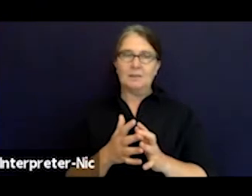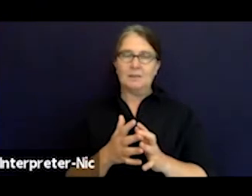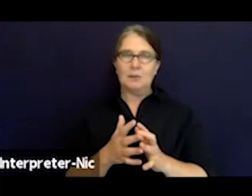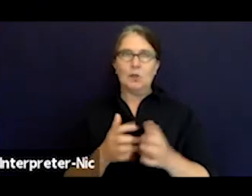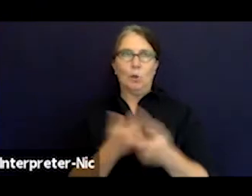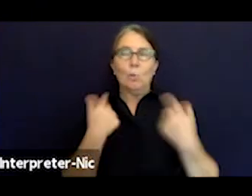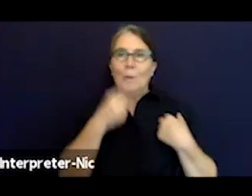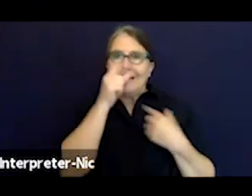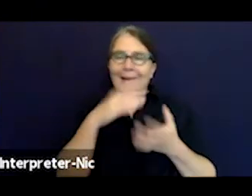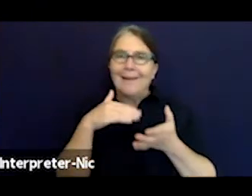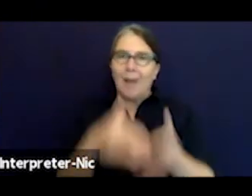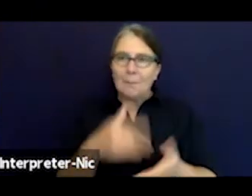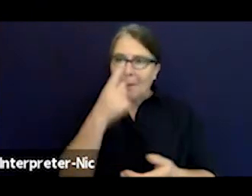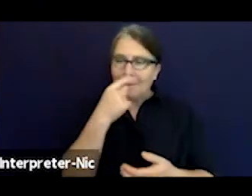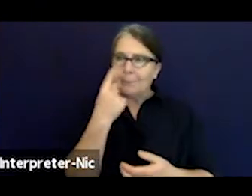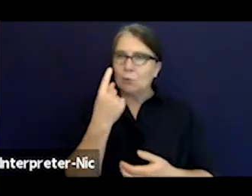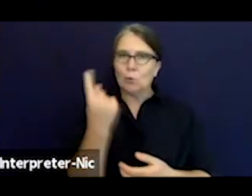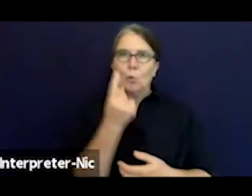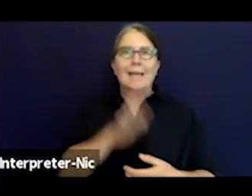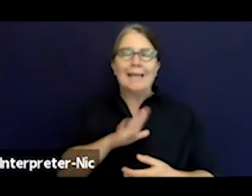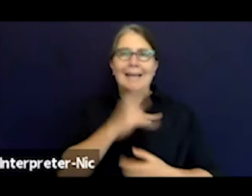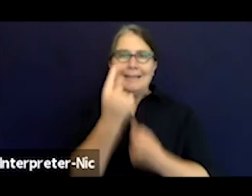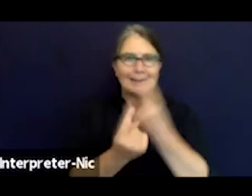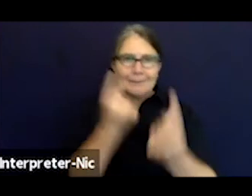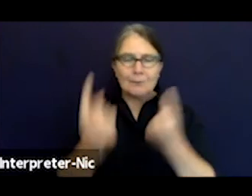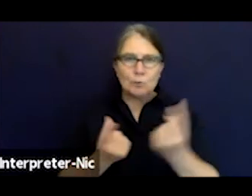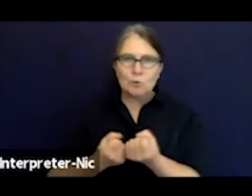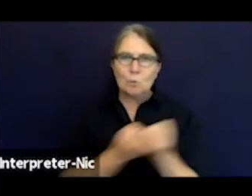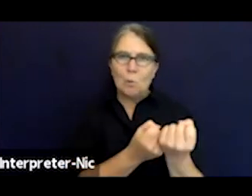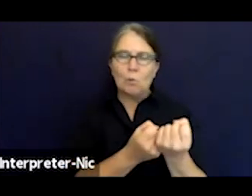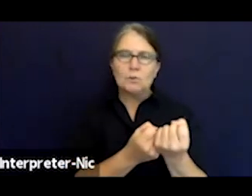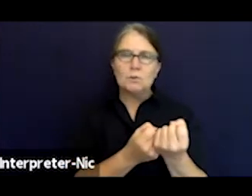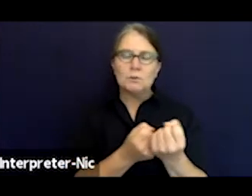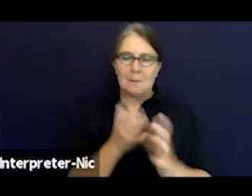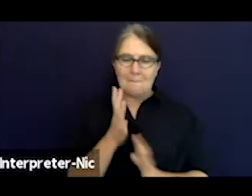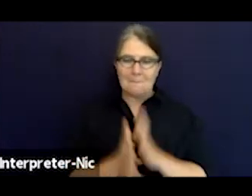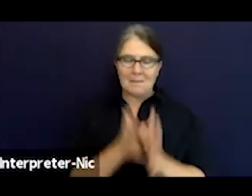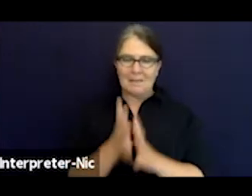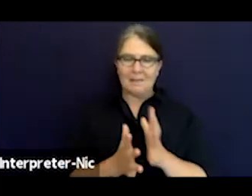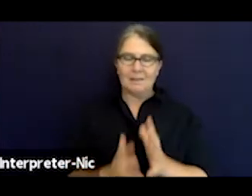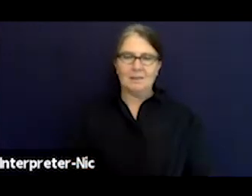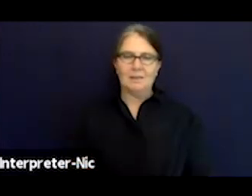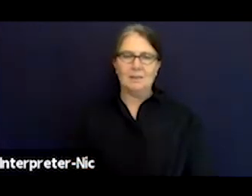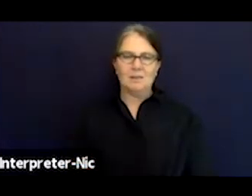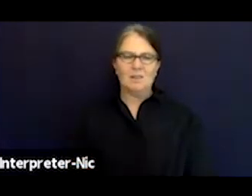take away some of the work that we do without negating the fact that we will never be